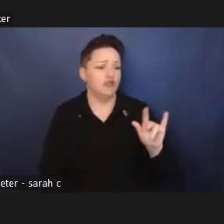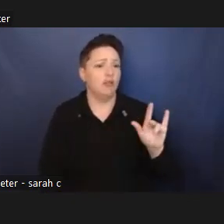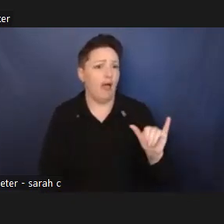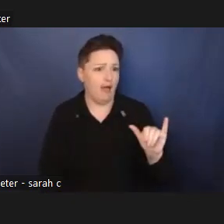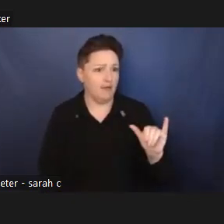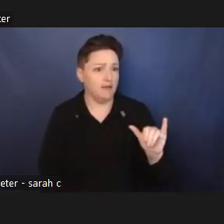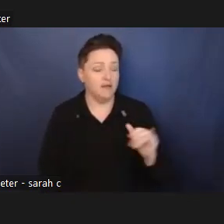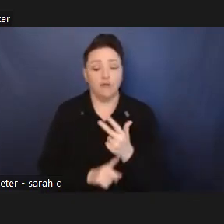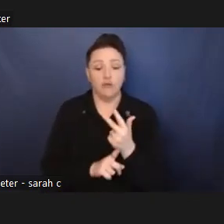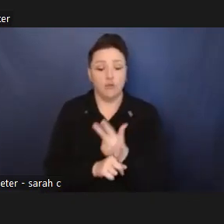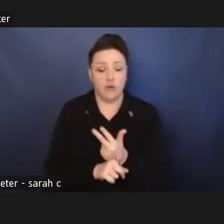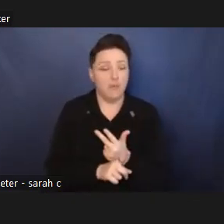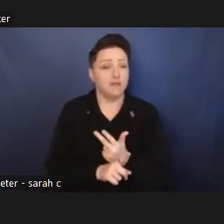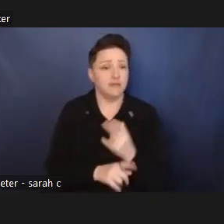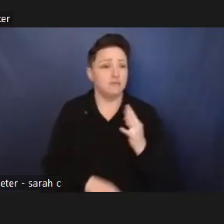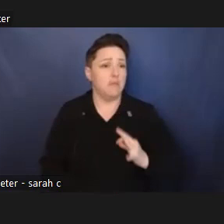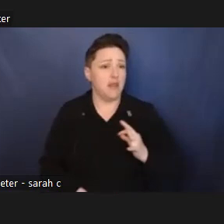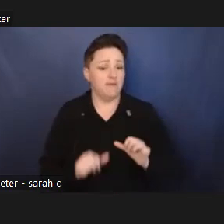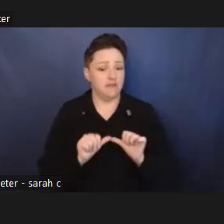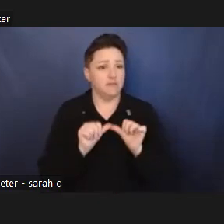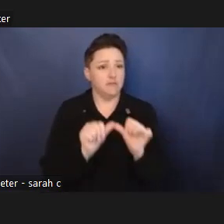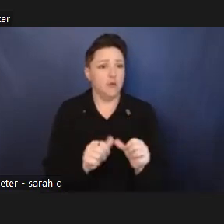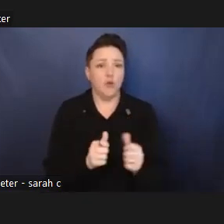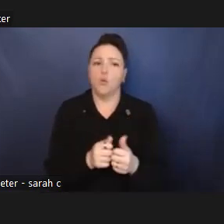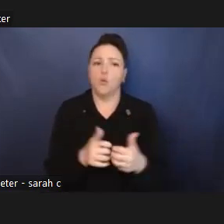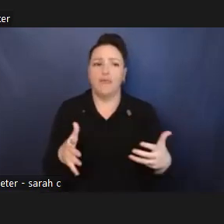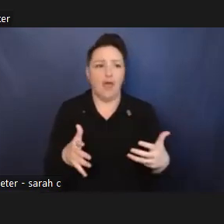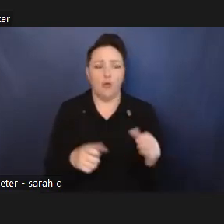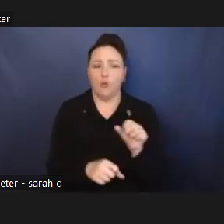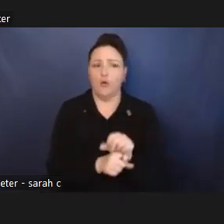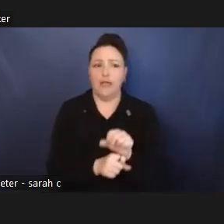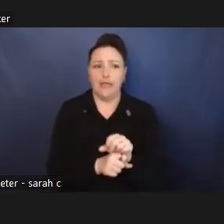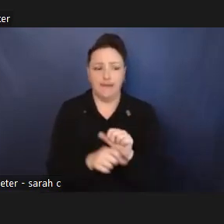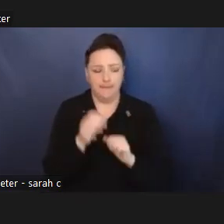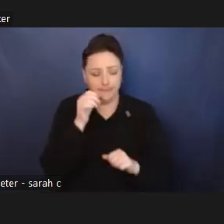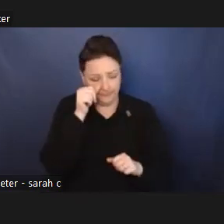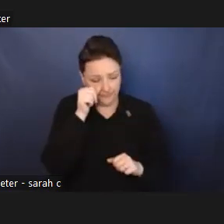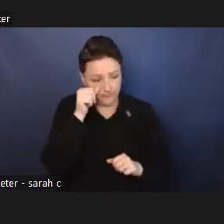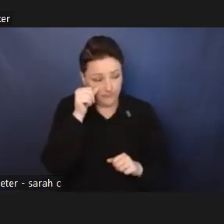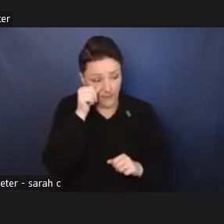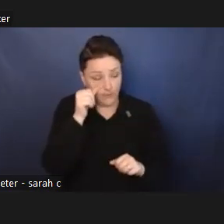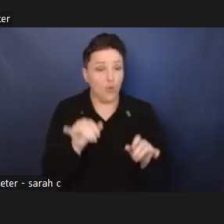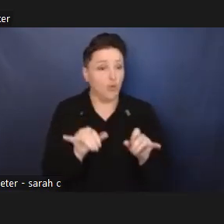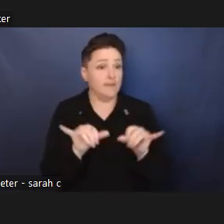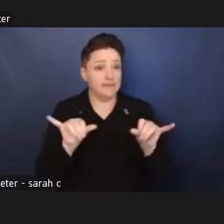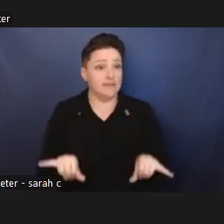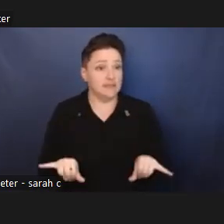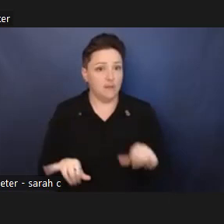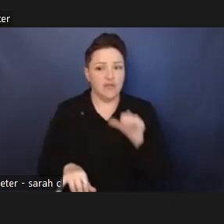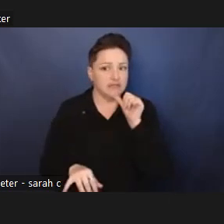able to get without participating so no one should be the system is not going to close benefits based